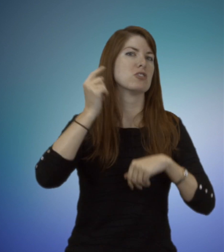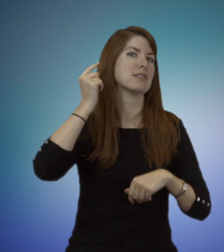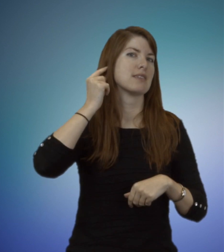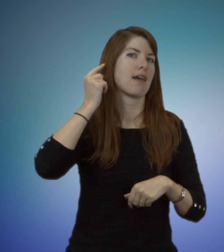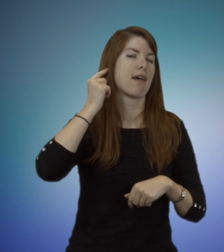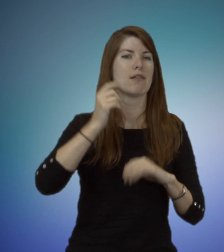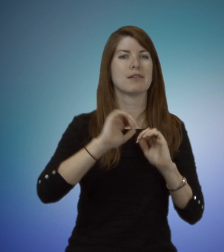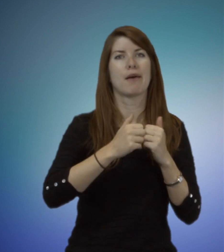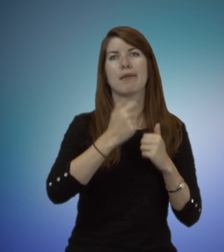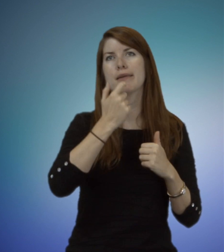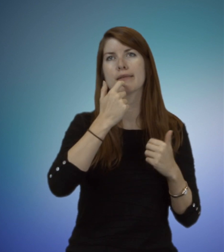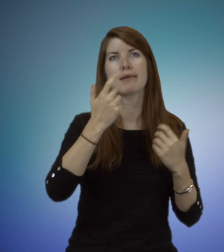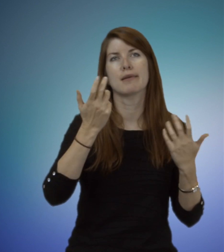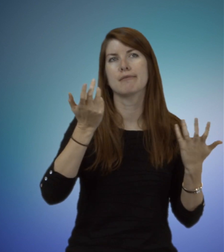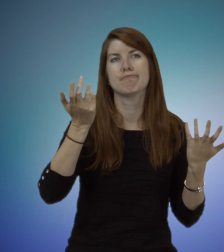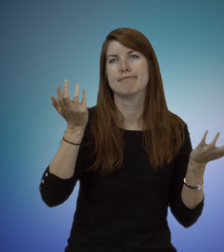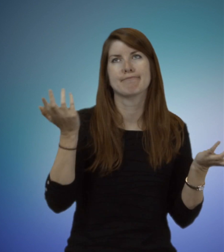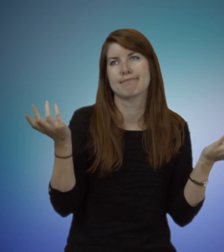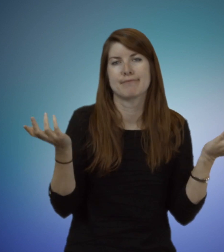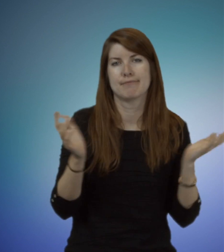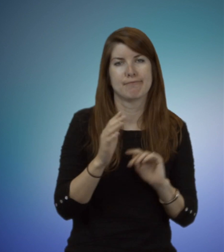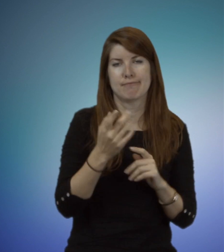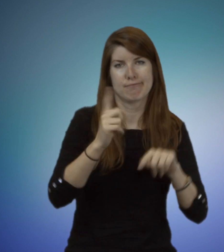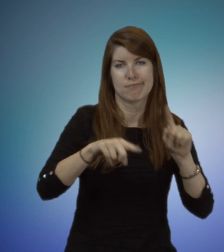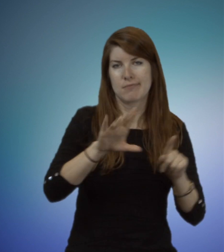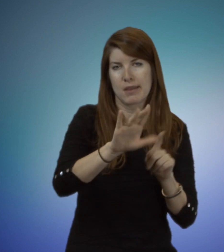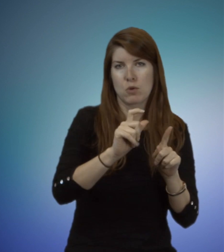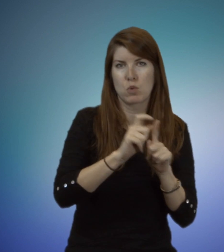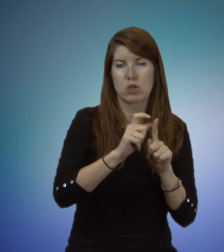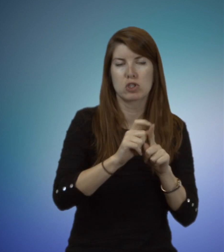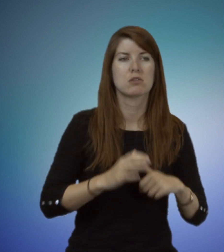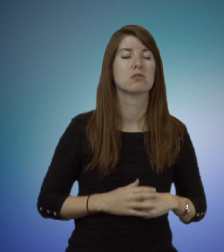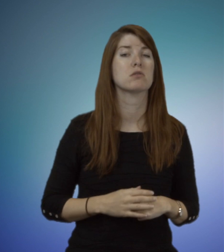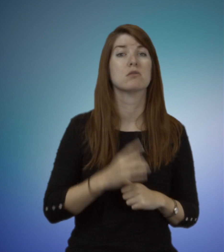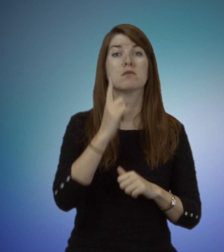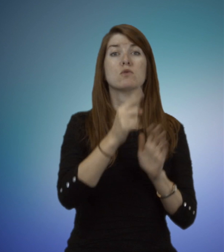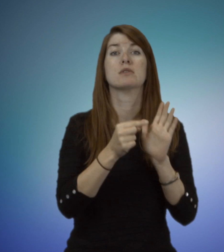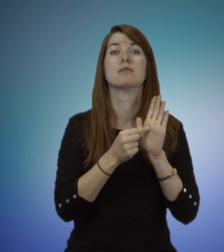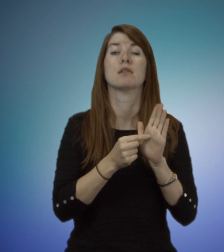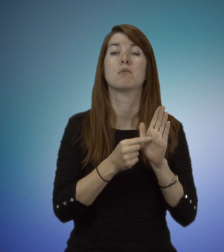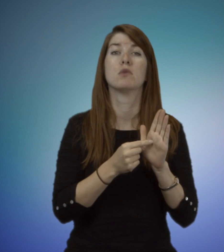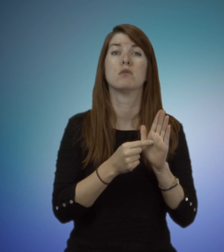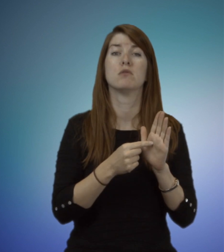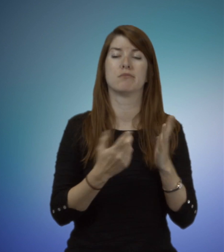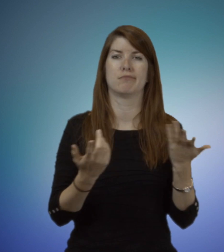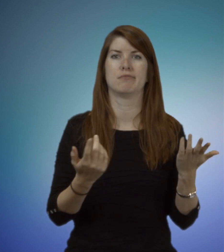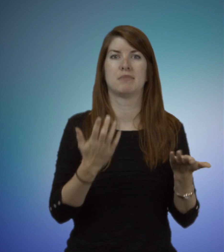An example of this is to show a child different pictures, for example, one might be a telephone